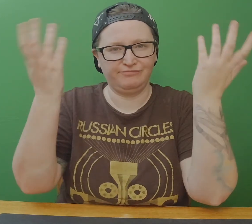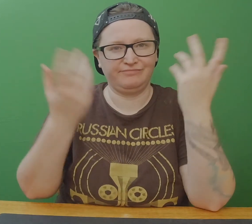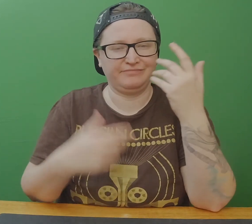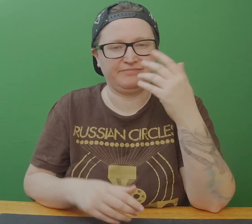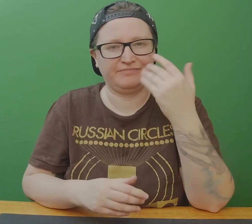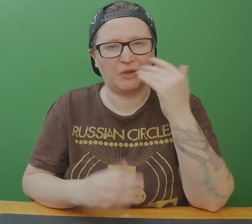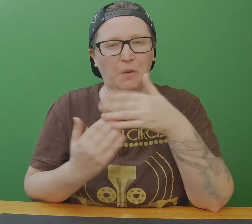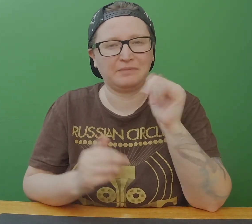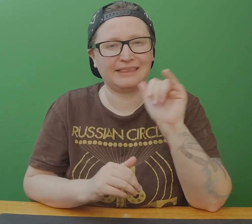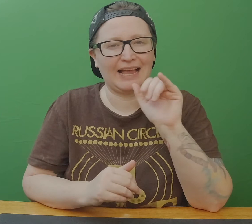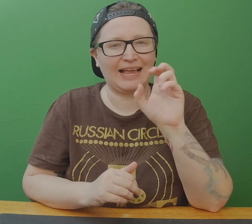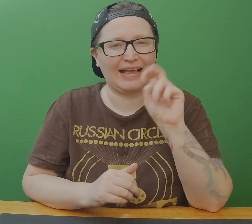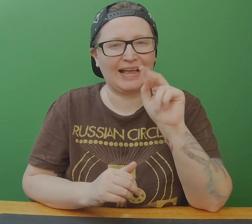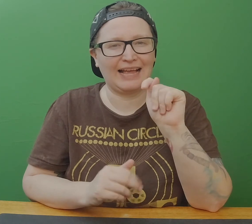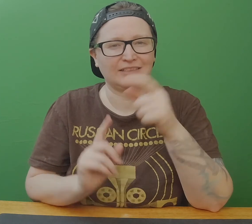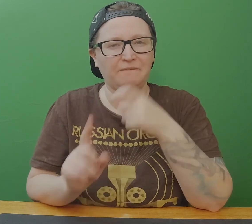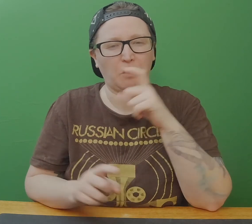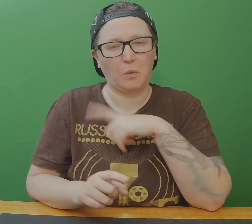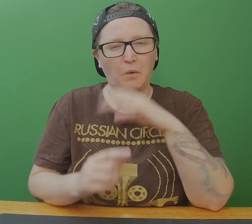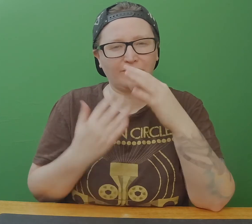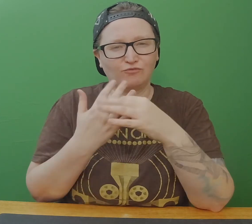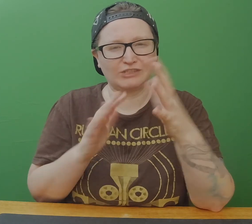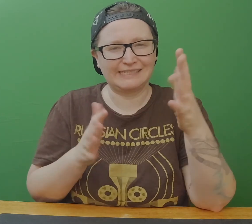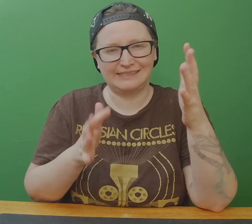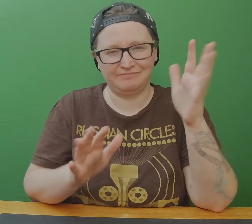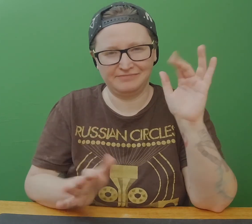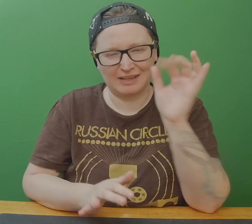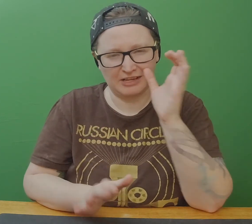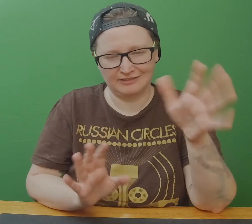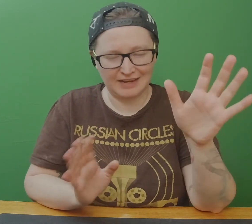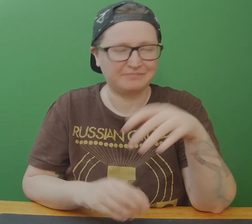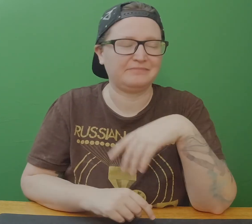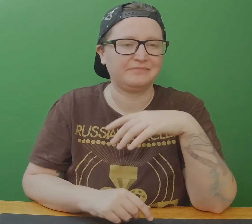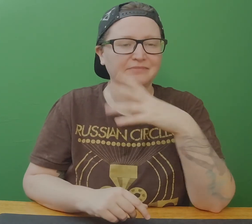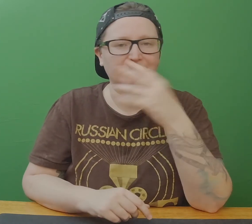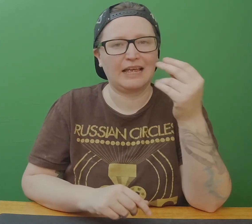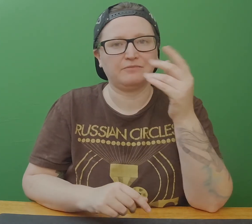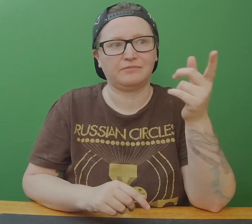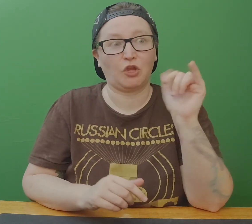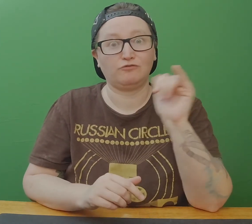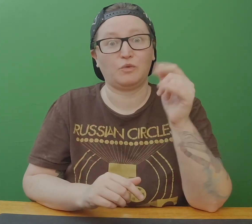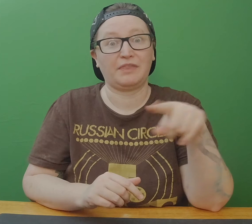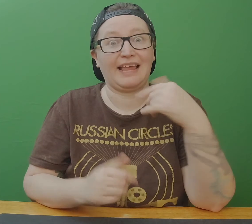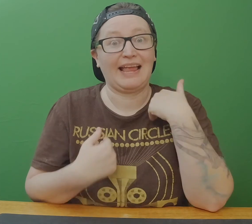wooden looking person almost kind of like an Ent from the Lord of the Rings kind of that concept